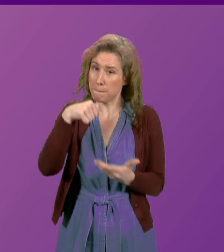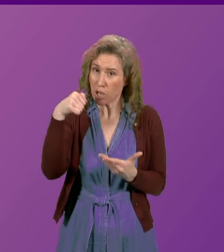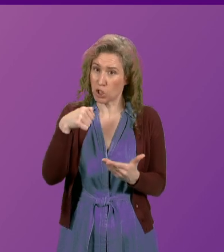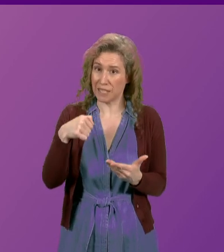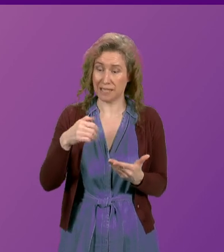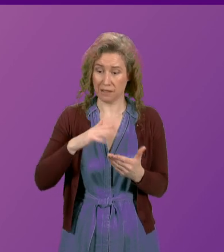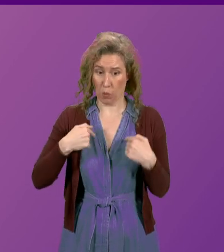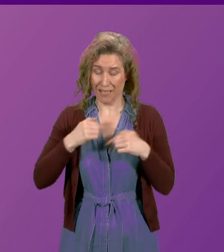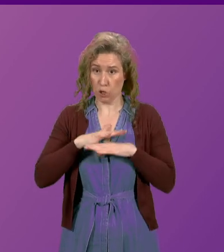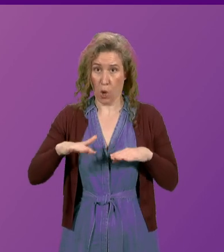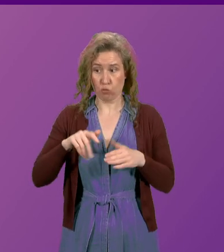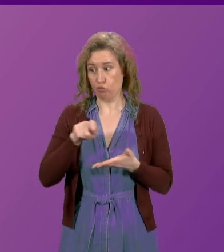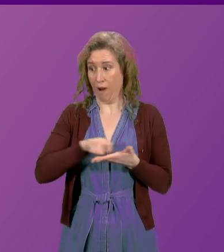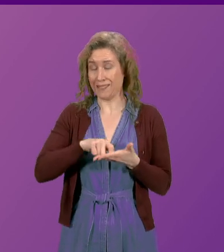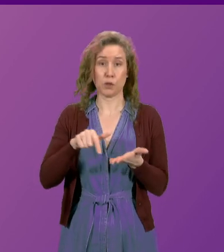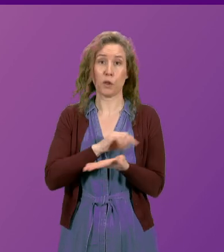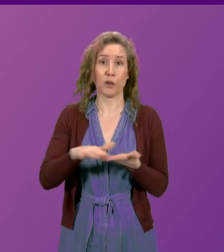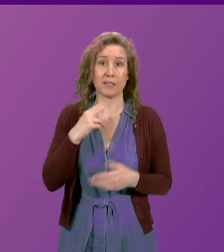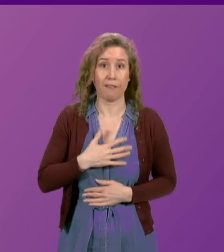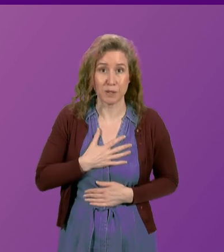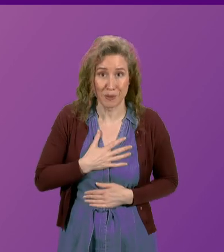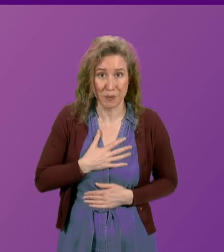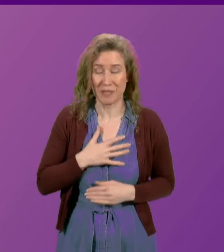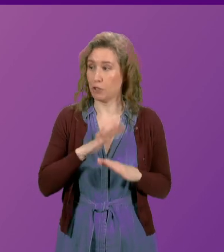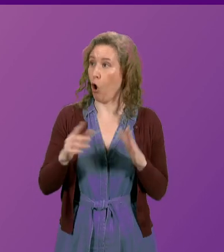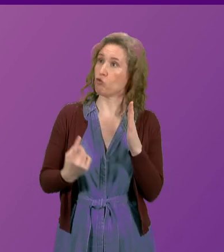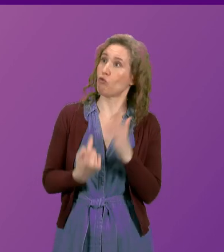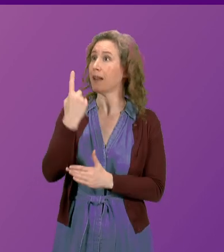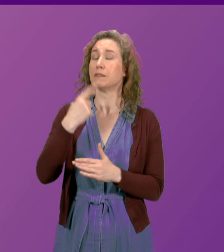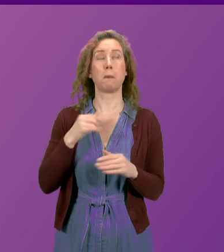here randomly during question time on a Thursday afternoon. There will be a